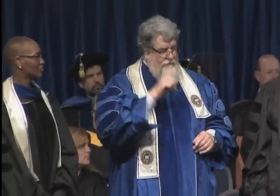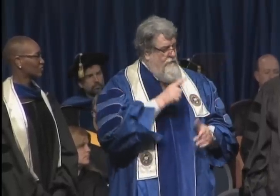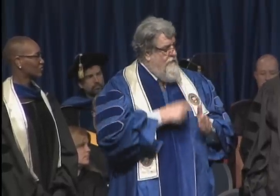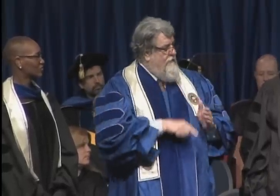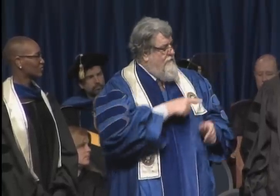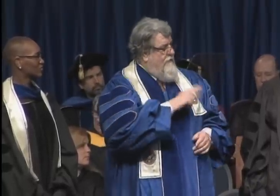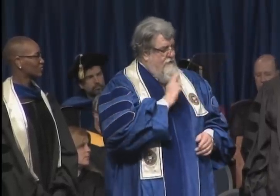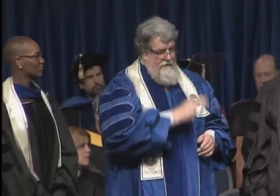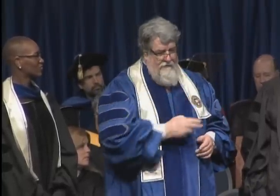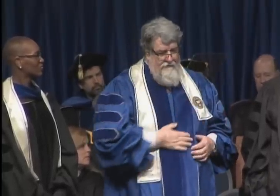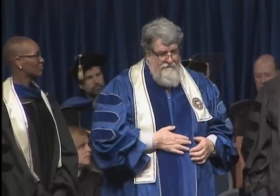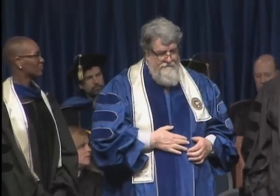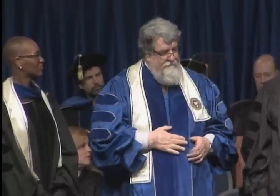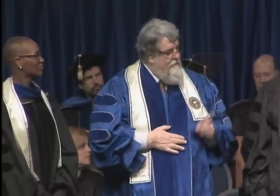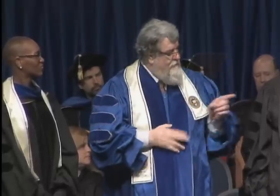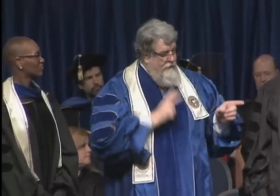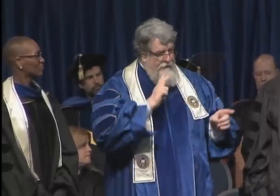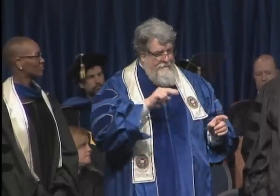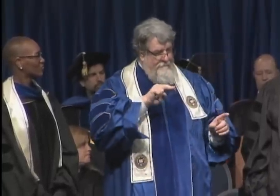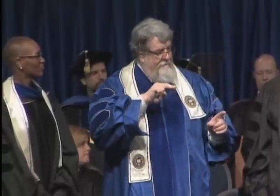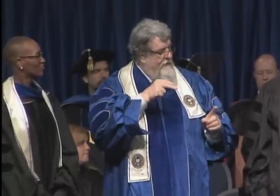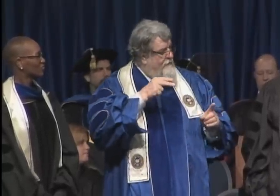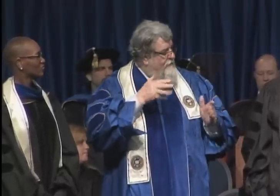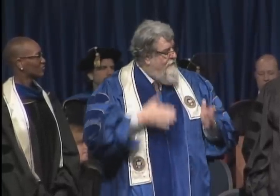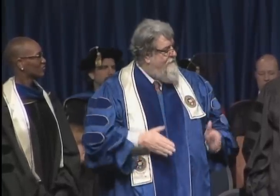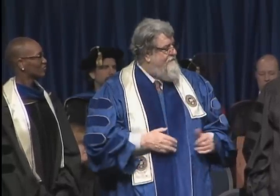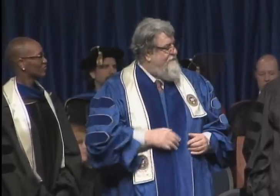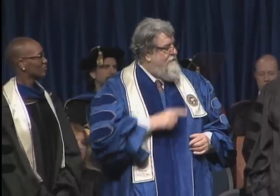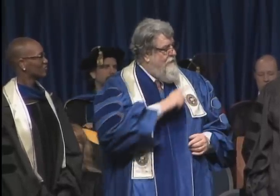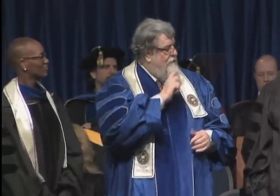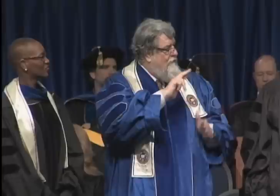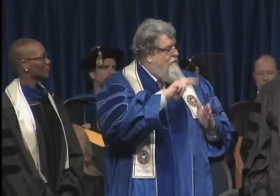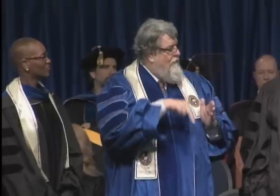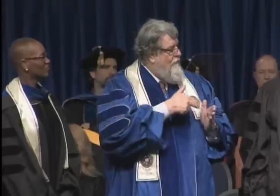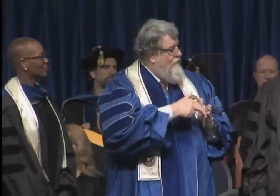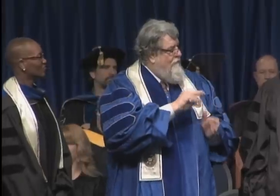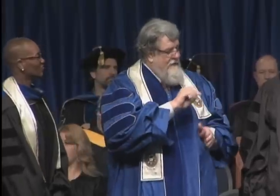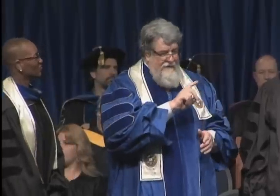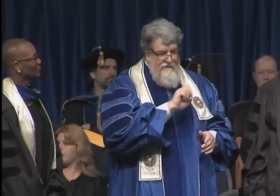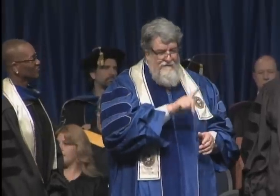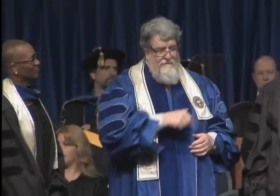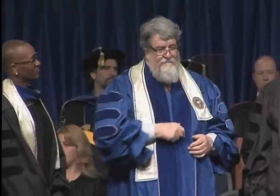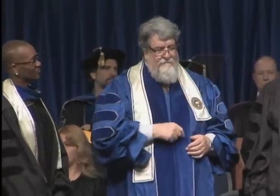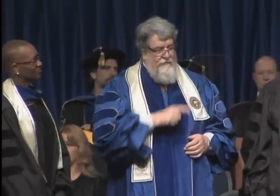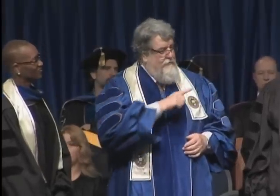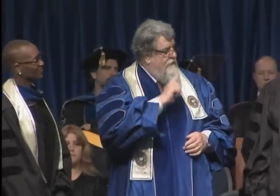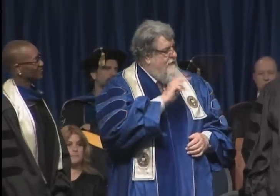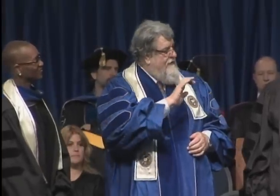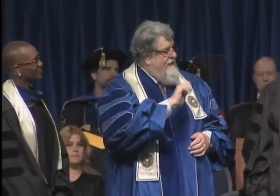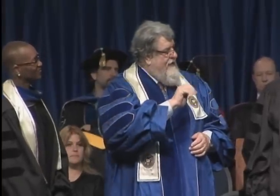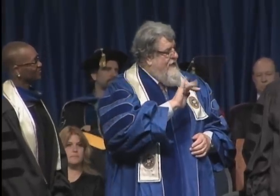Let me add that we honor you, for you are a: Mentor. Role Model.